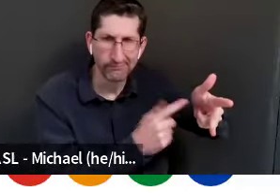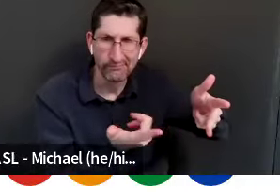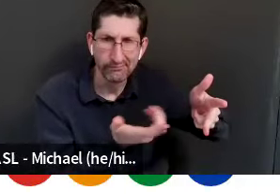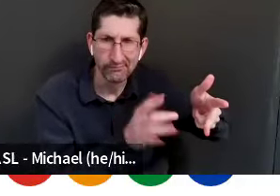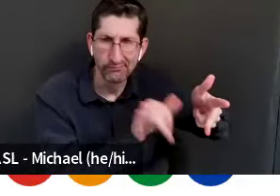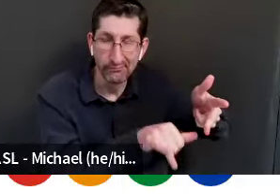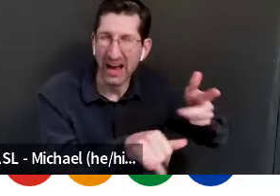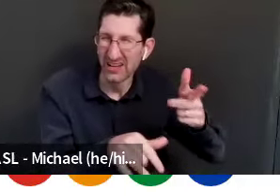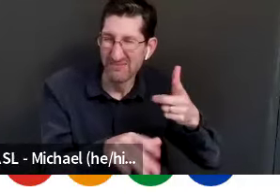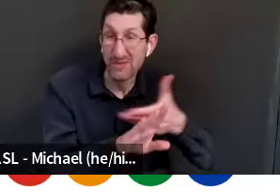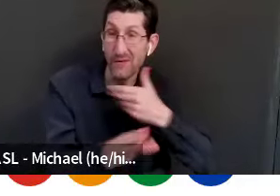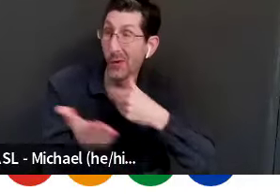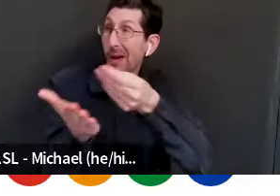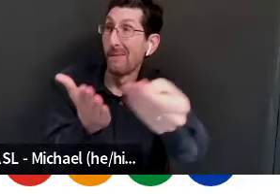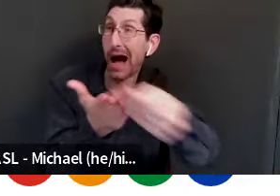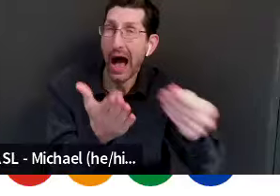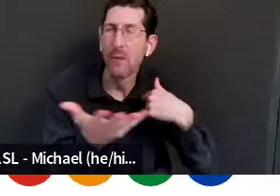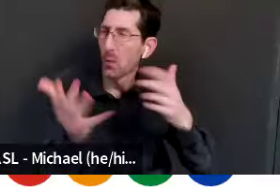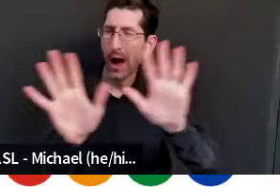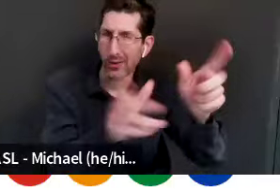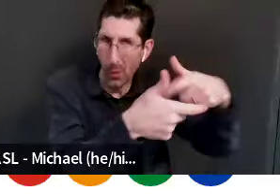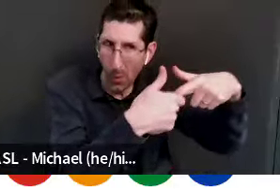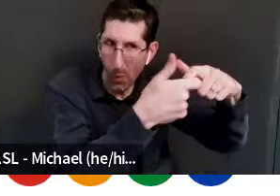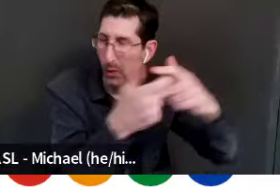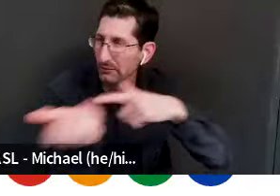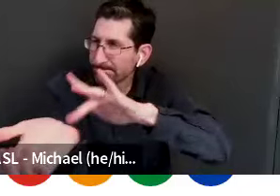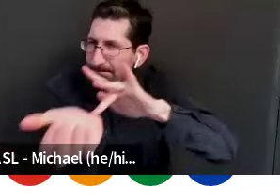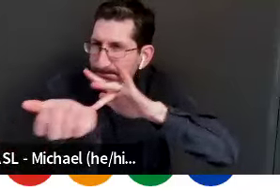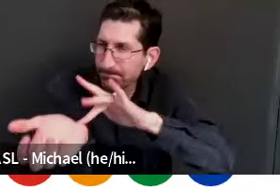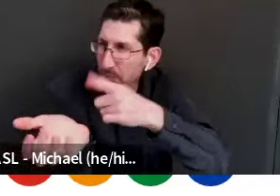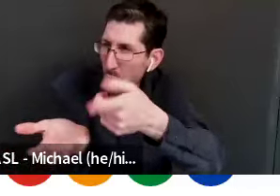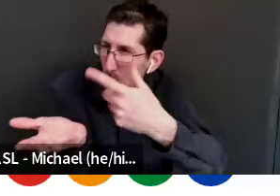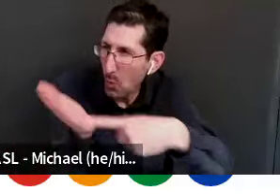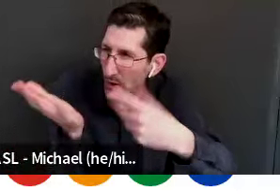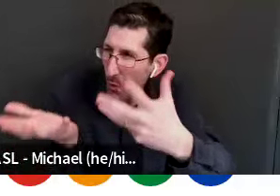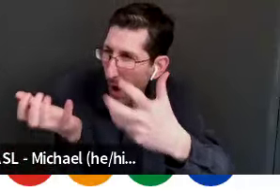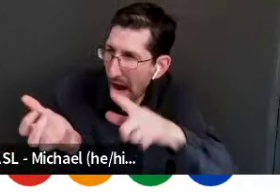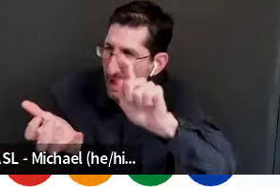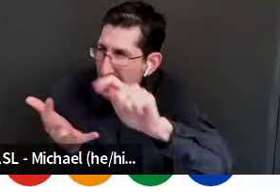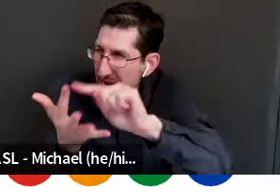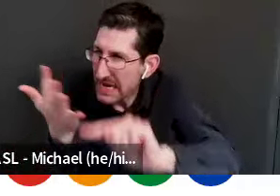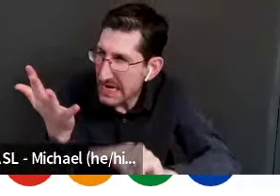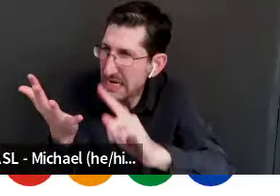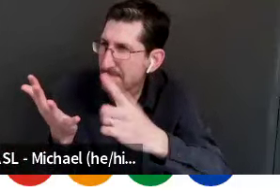AND MAKE SURE WE THINK THOUGHTFULLY ABOUT HOW TO MOVE FORWARD WITH PROCUREMENT. AND FROM THAT FEEDBACK, WE HOPE